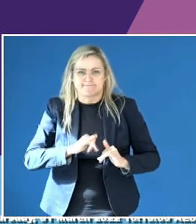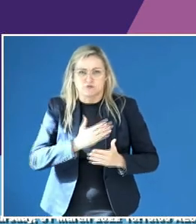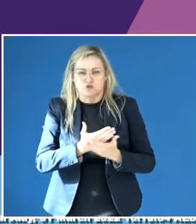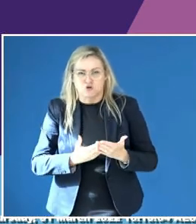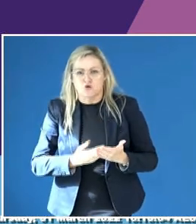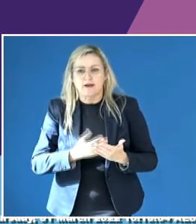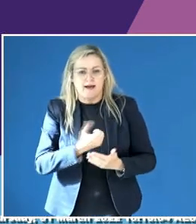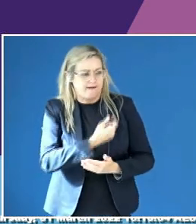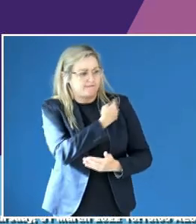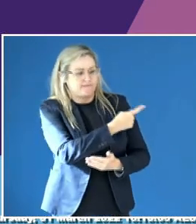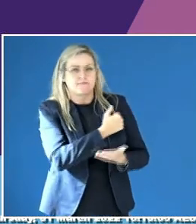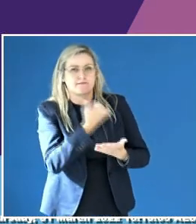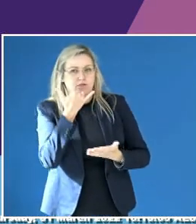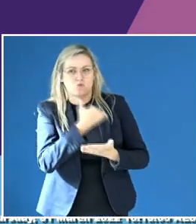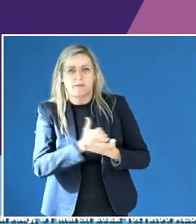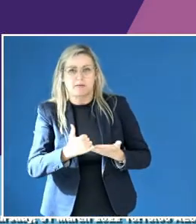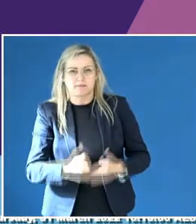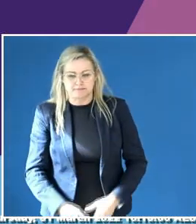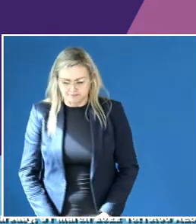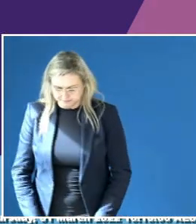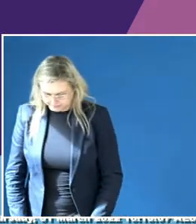screen. Thank you, again, Nikita.